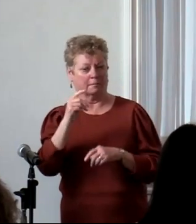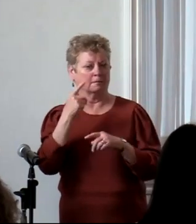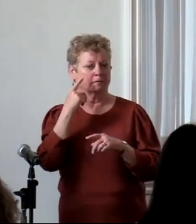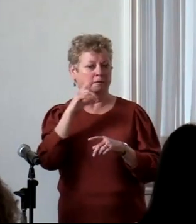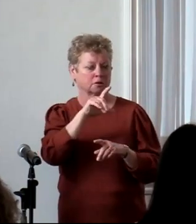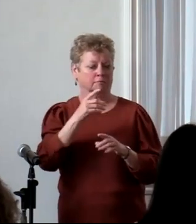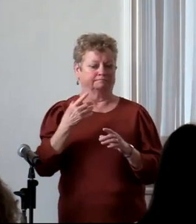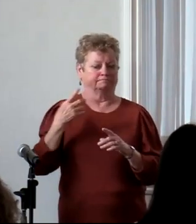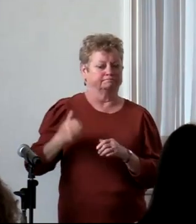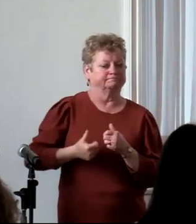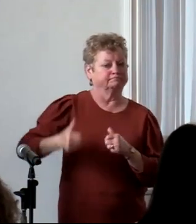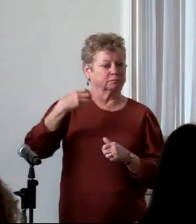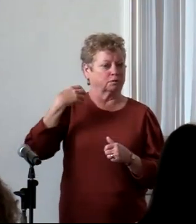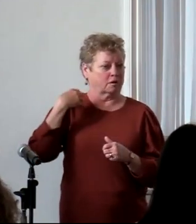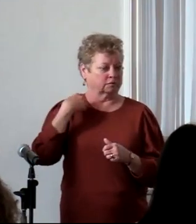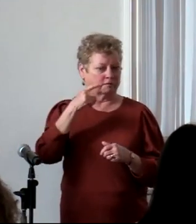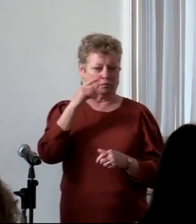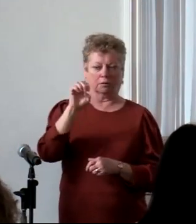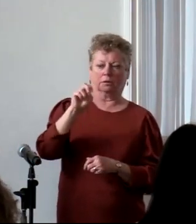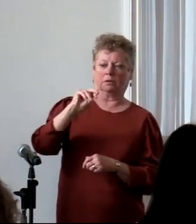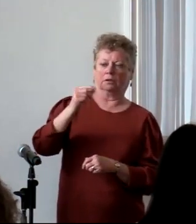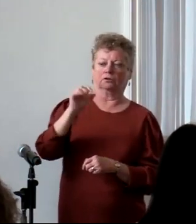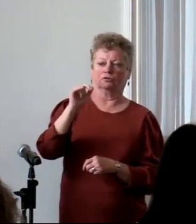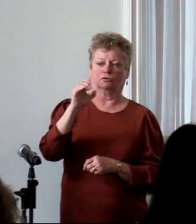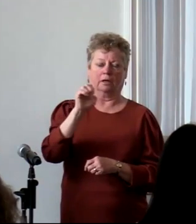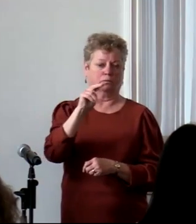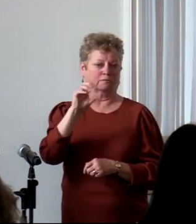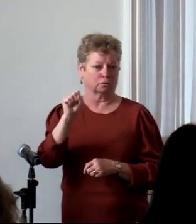To give their thoughts on how discussing quality of life is crucial